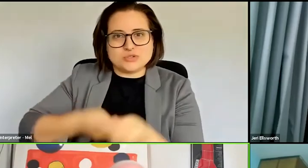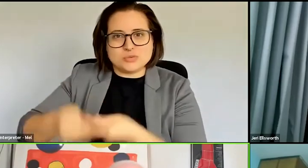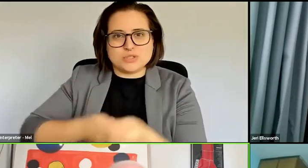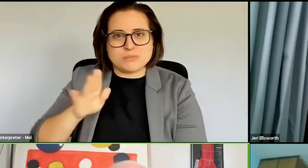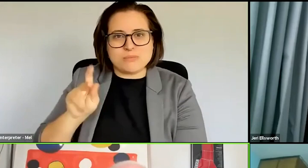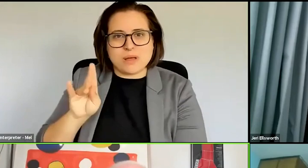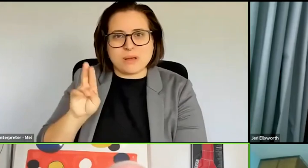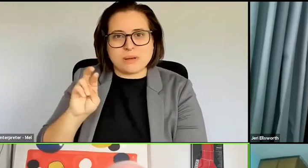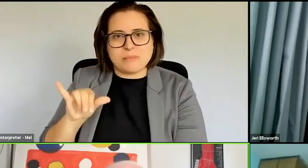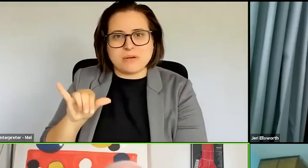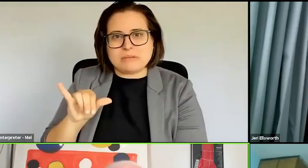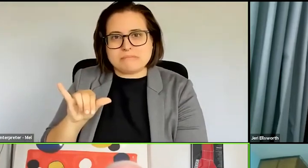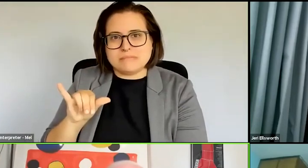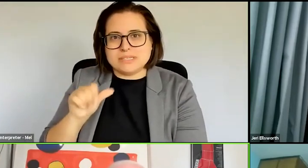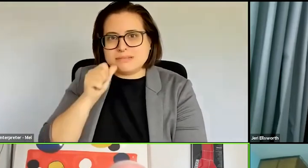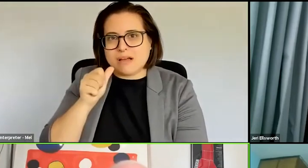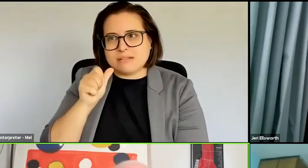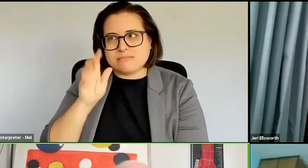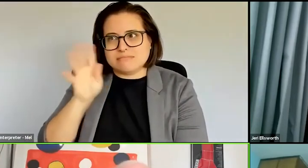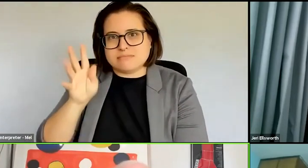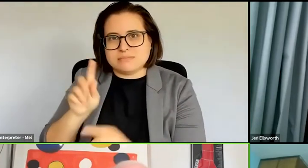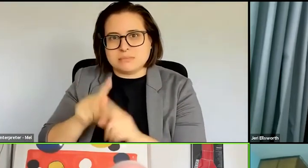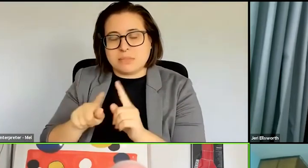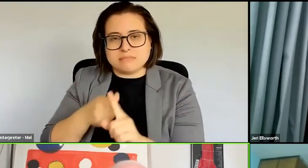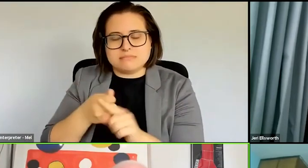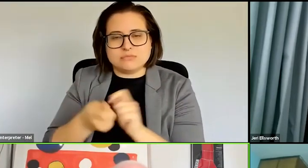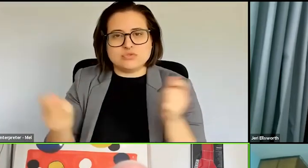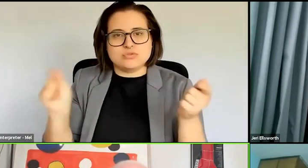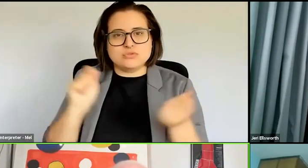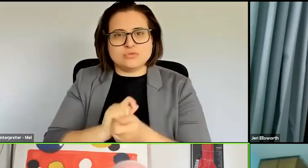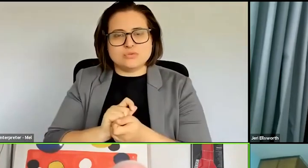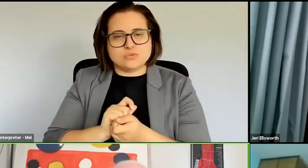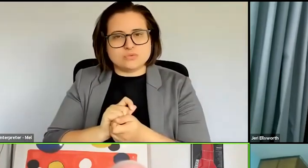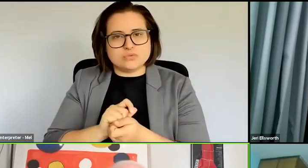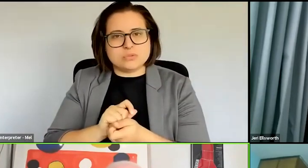but it changed the world in a meaningful and important way so that any company that wasn't